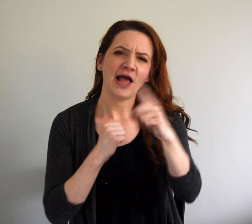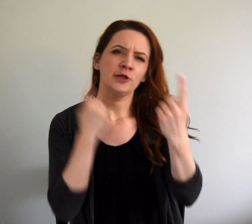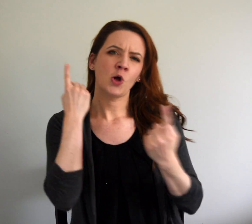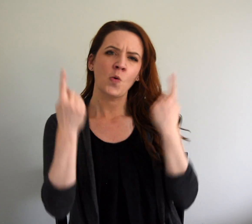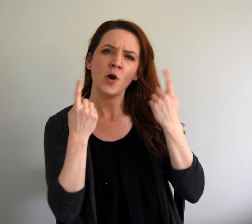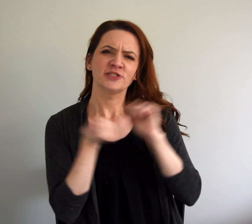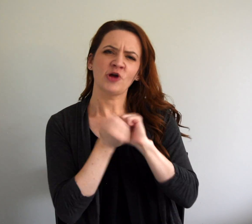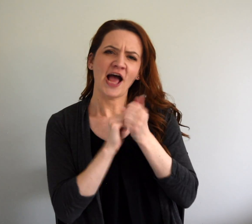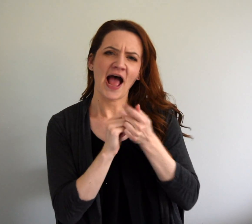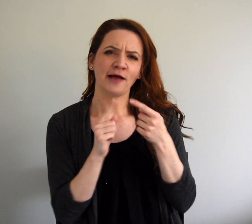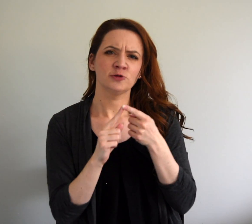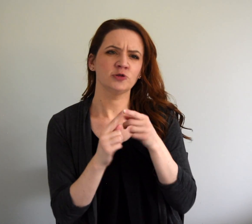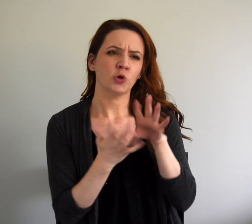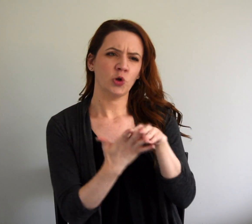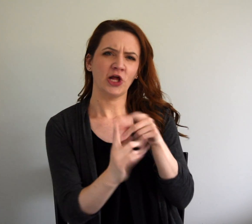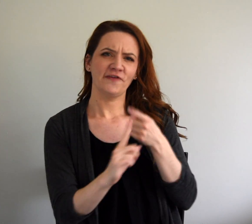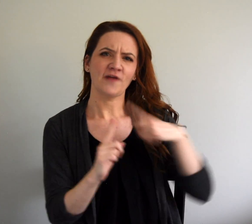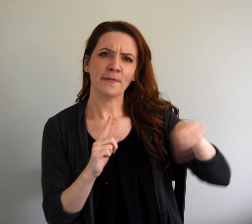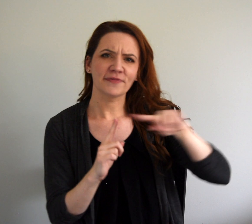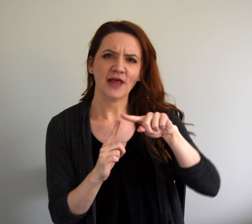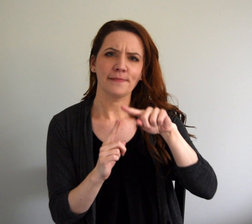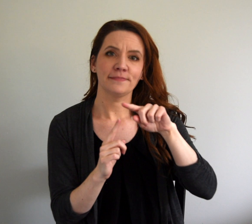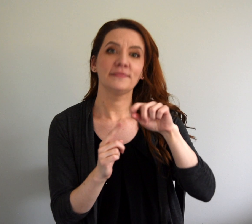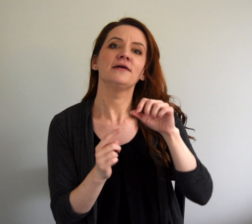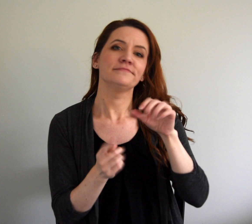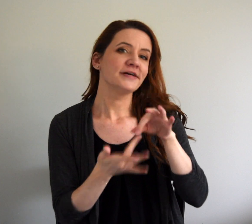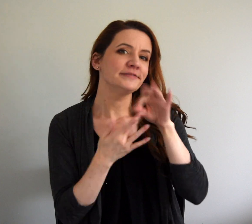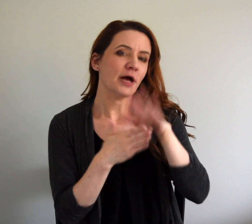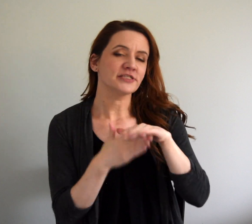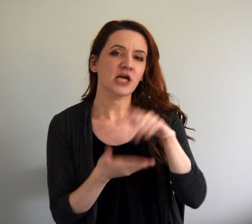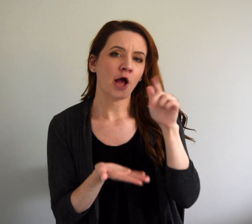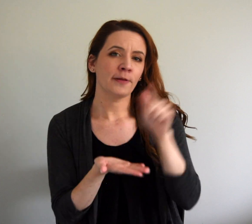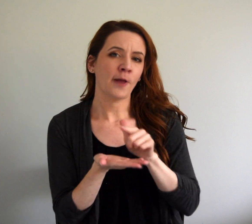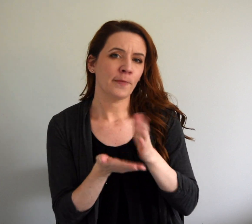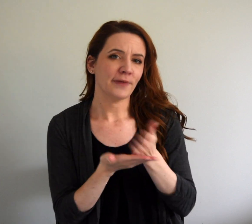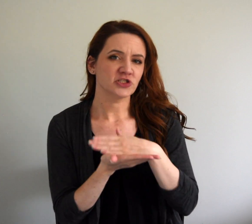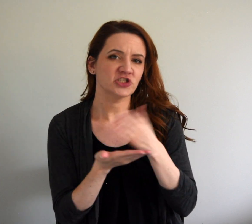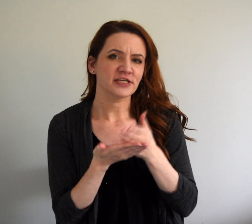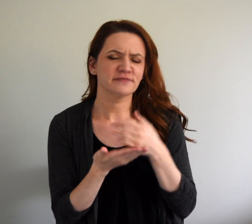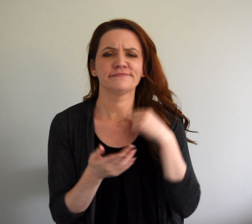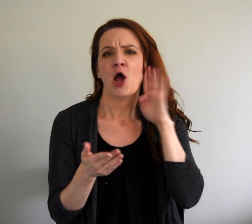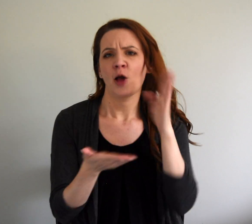[voicing] now that you've seen their successful marketing campaigns you may be wondering how to